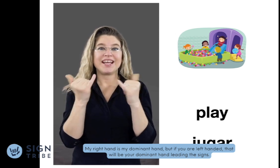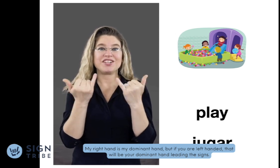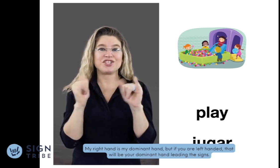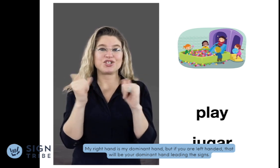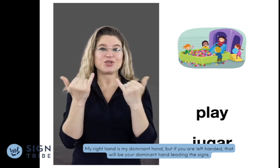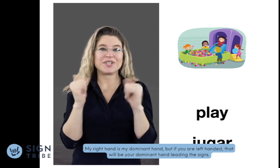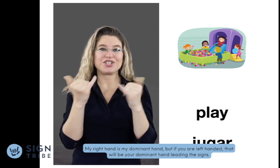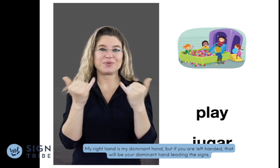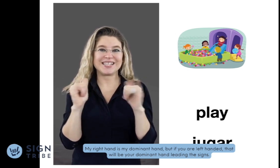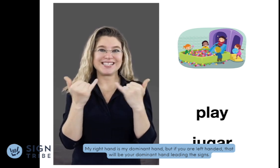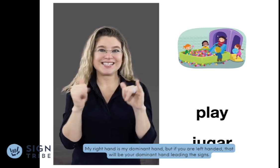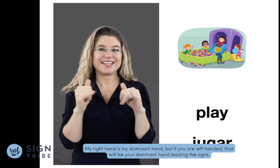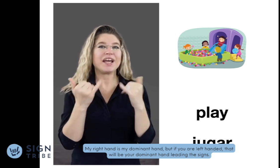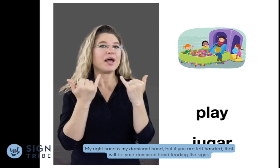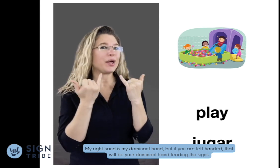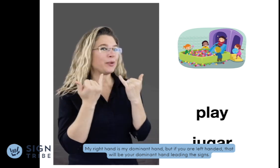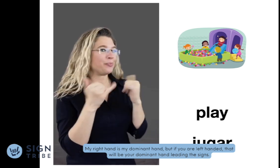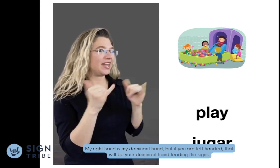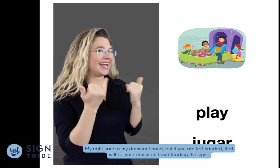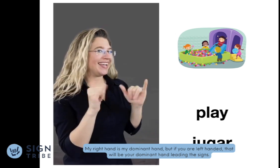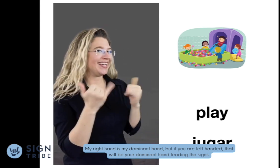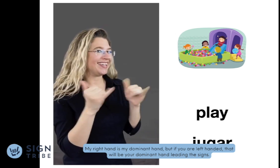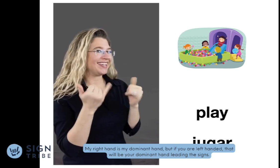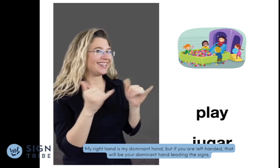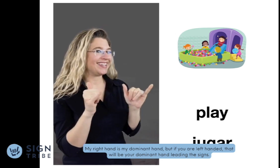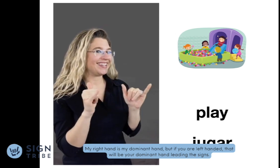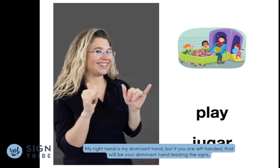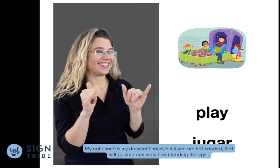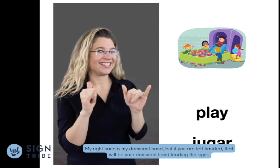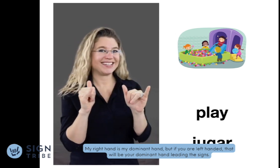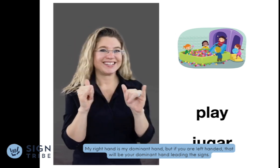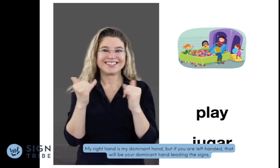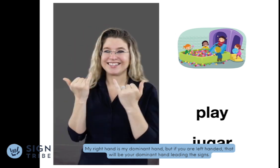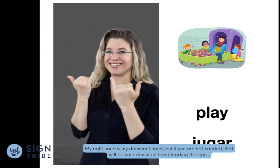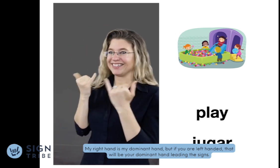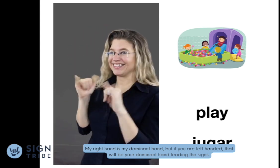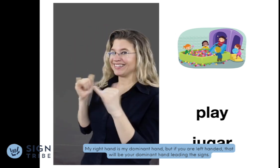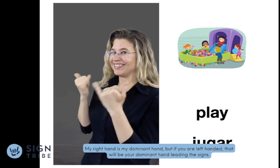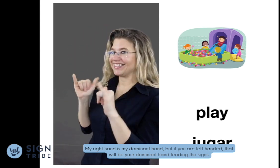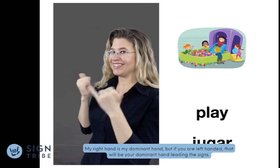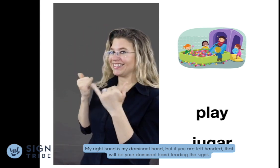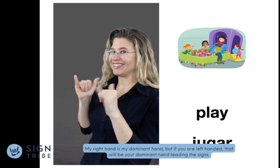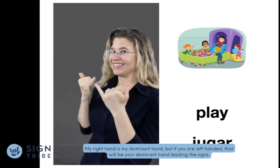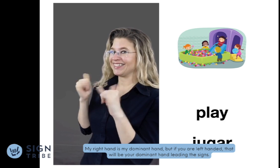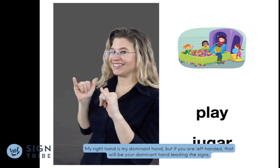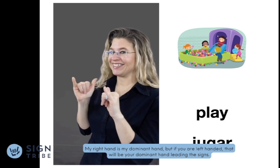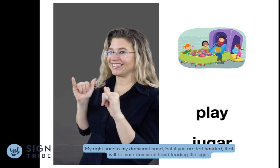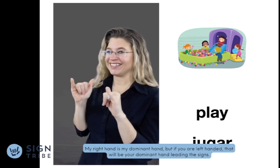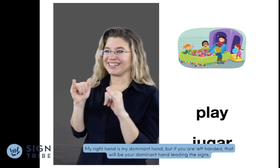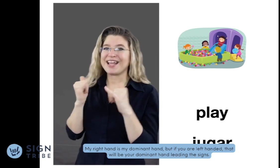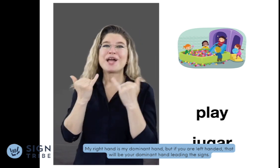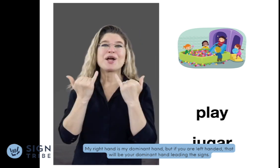and just twist your wrist. Play.